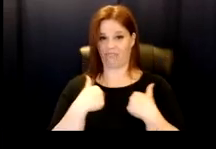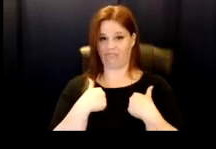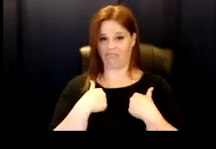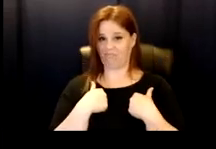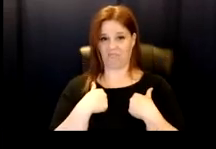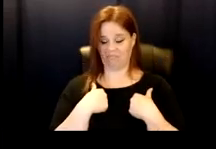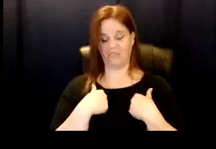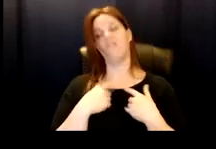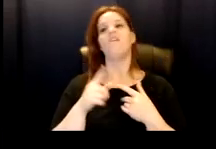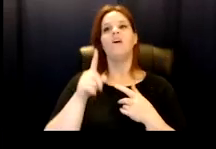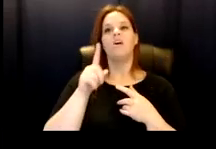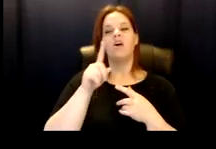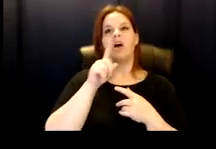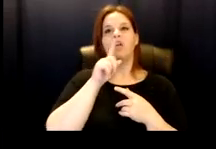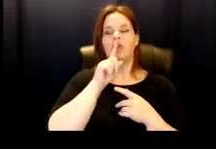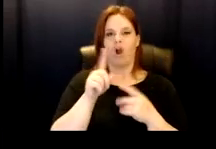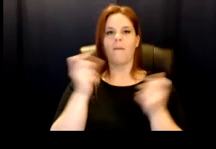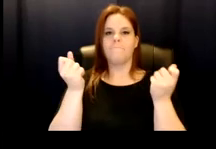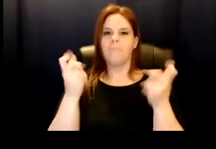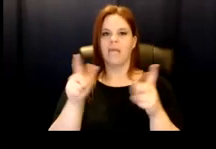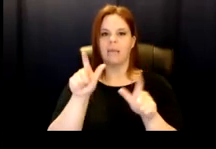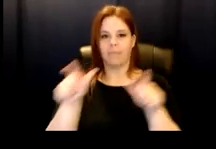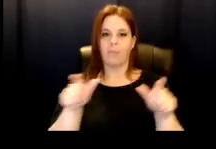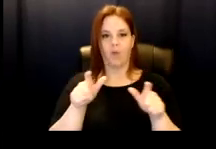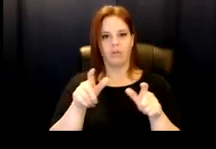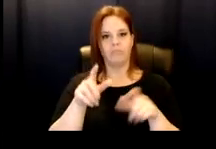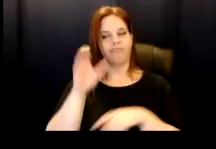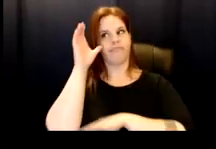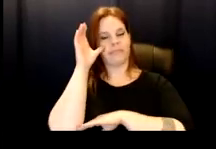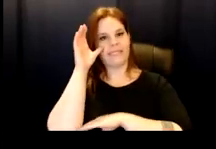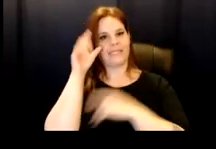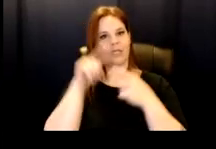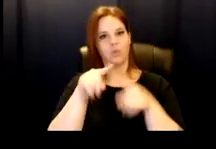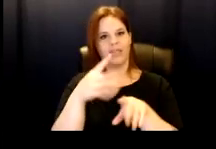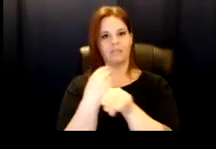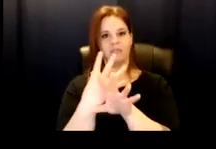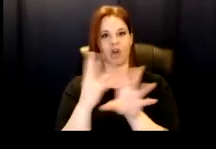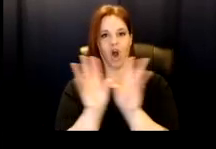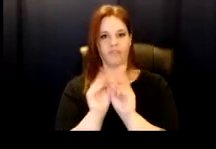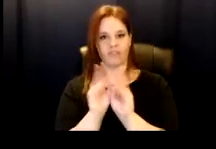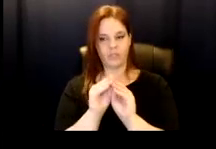are, I shouldn't say probably there are many people on this call who could answer that